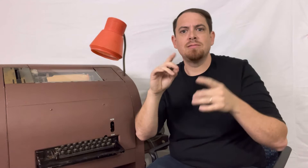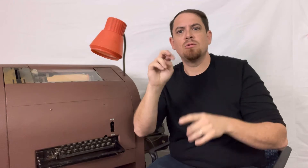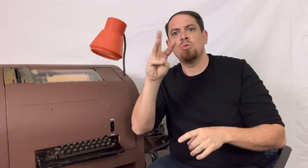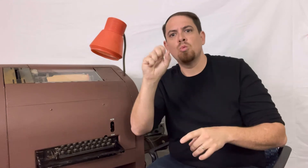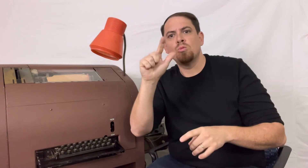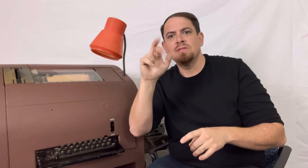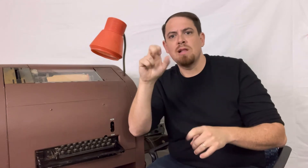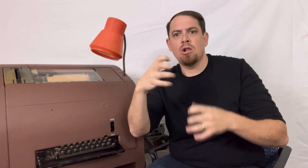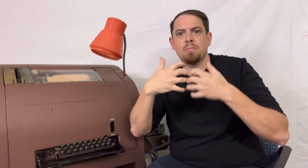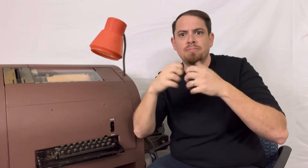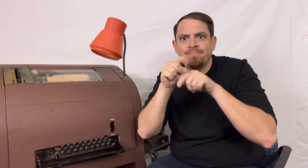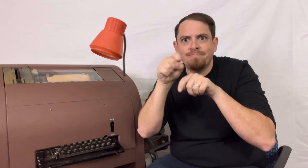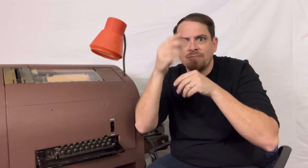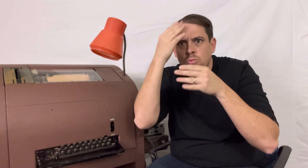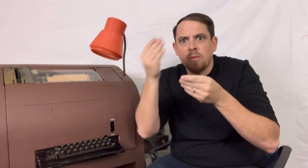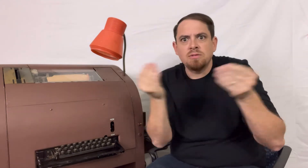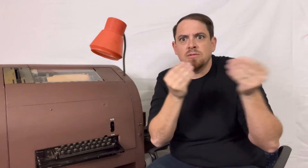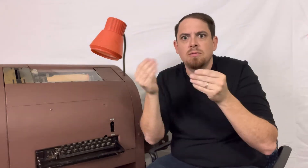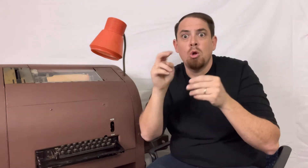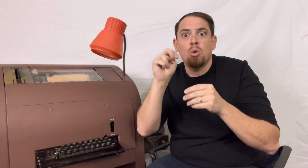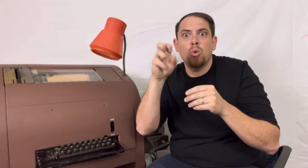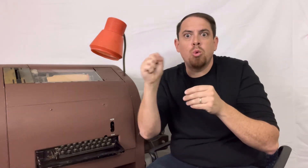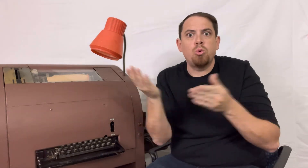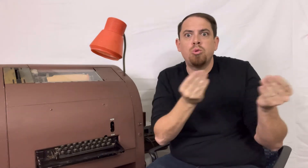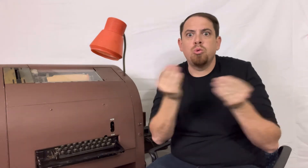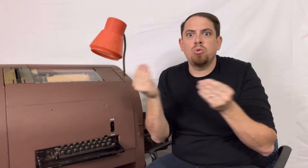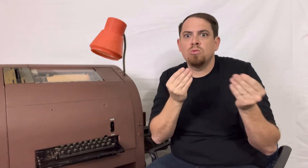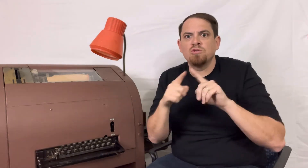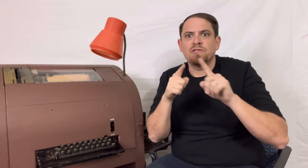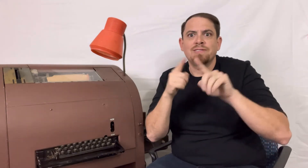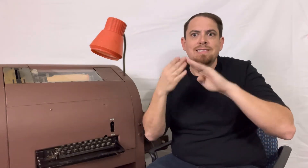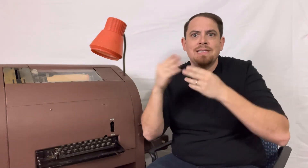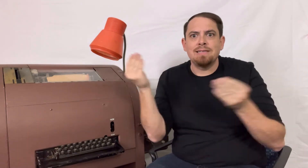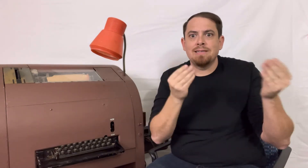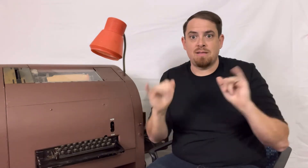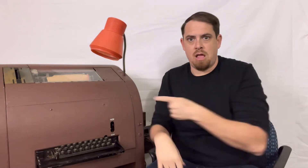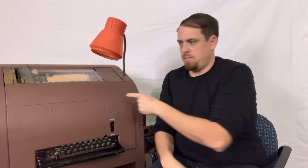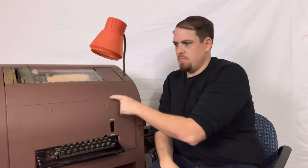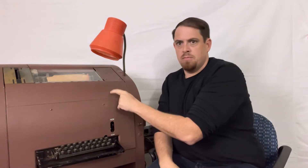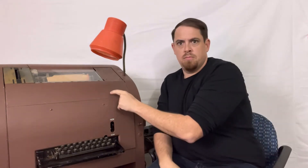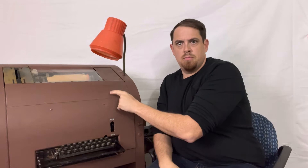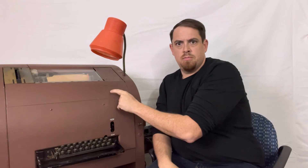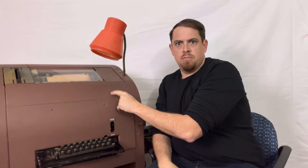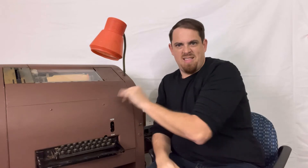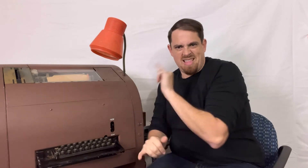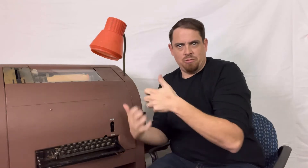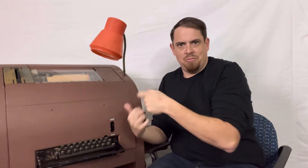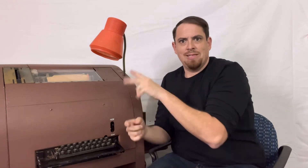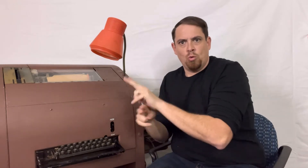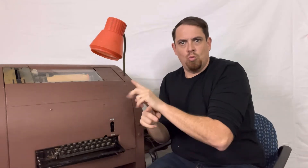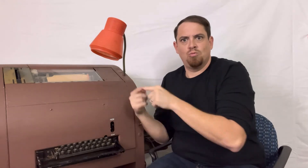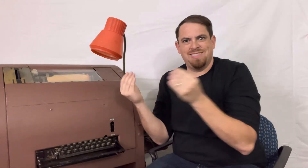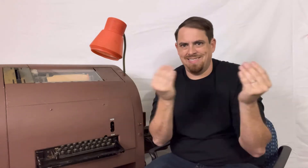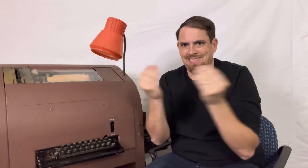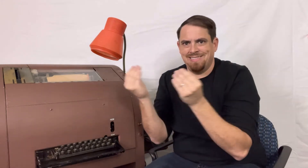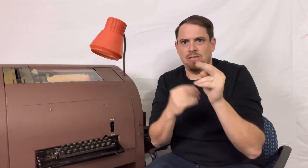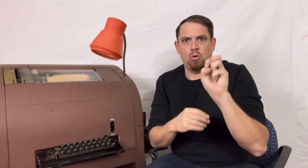news and newsletters to different cities throughout the united states via these machines,